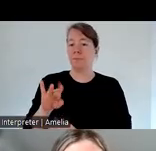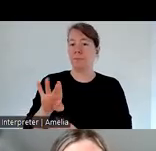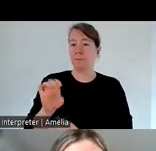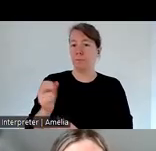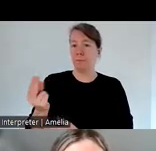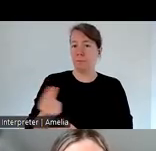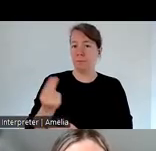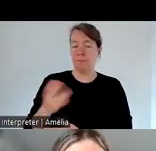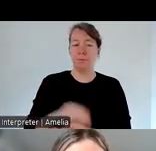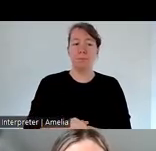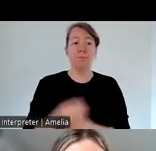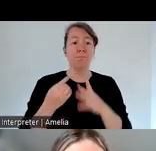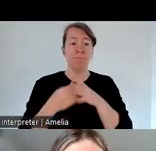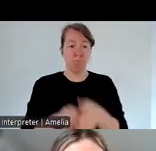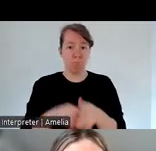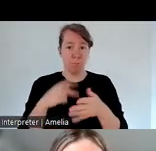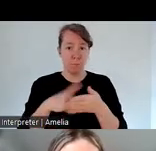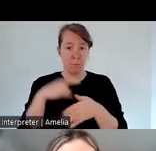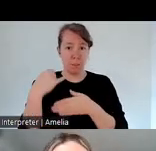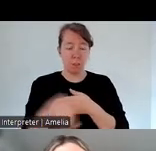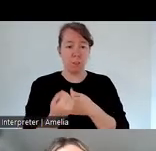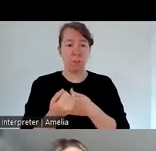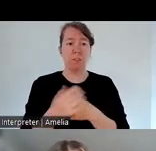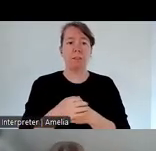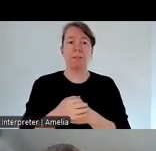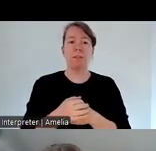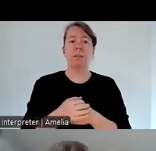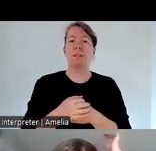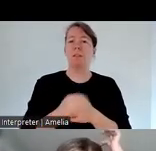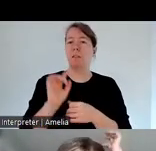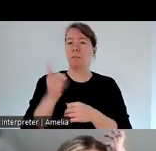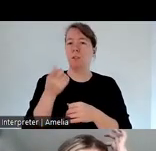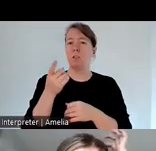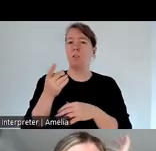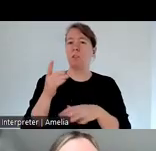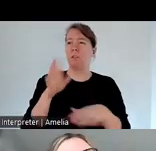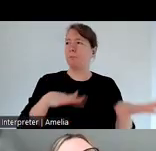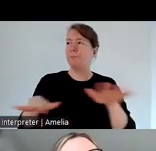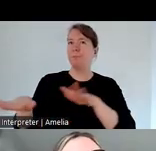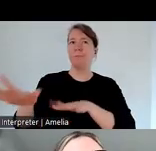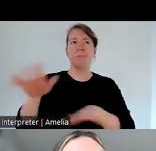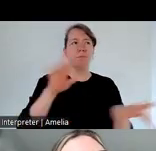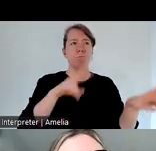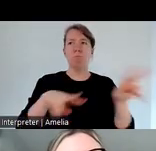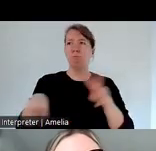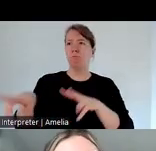we did a bit of an environmental scan for information about accessibility and